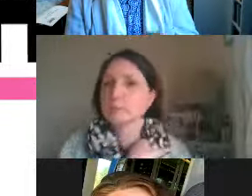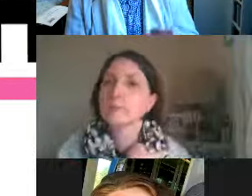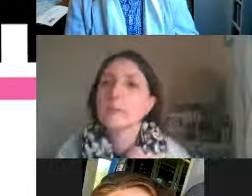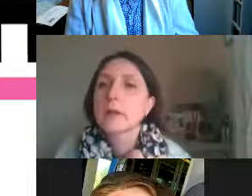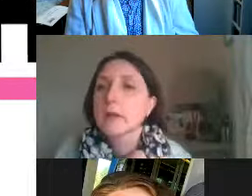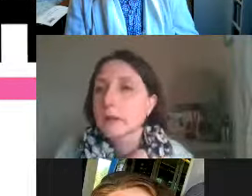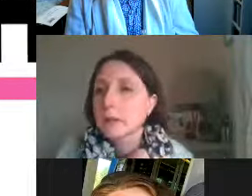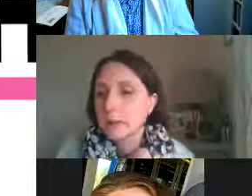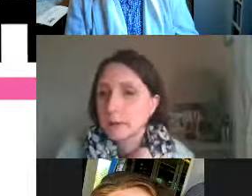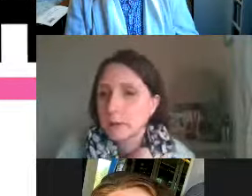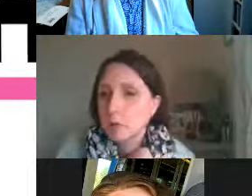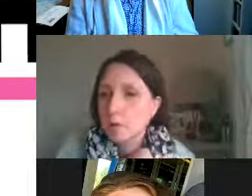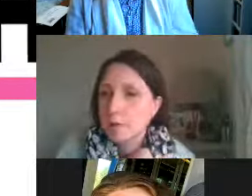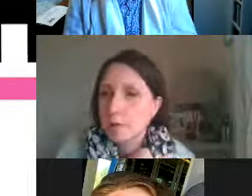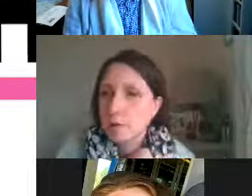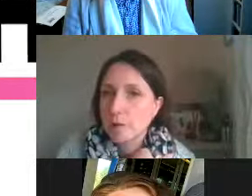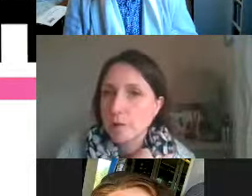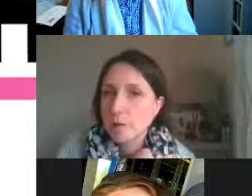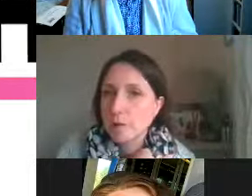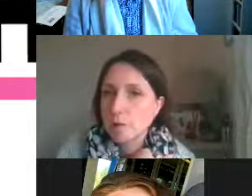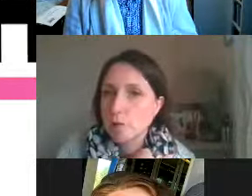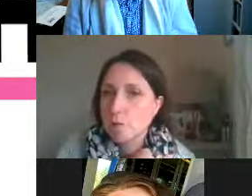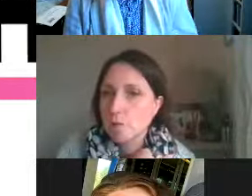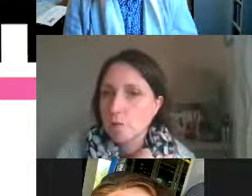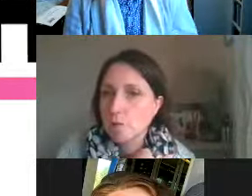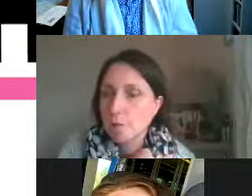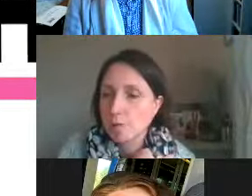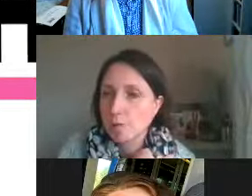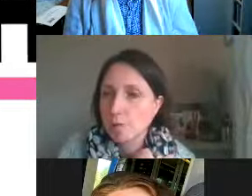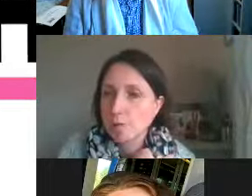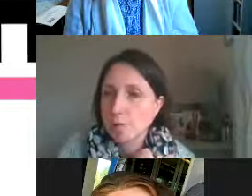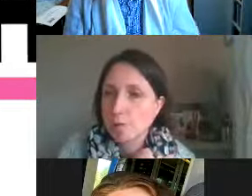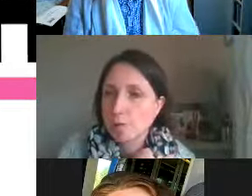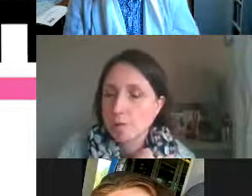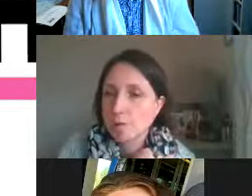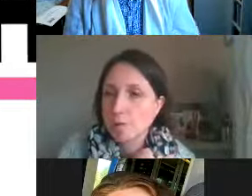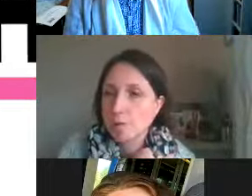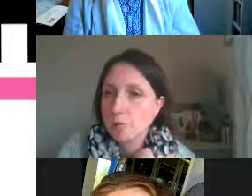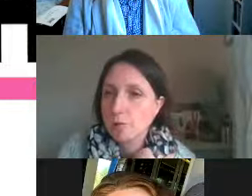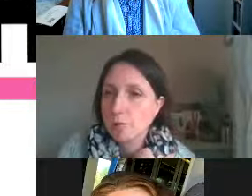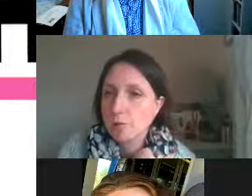us to be working with more disabled artists and also changing our audience within our space so